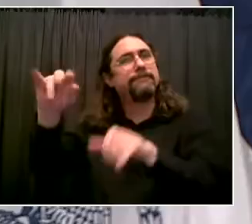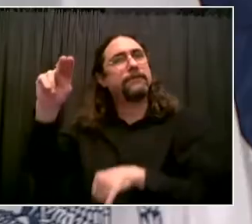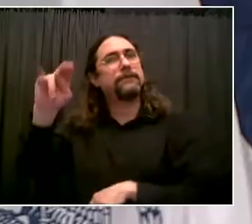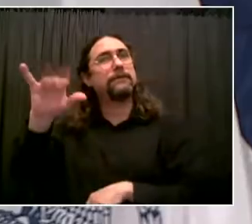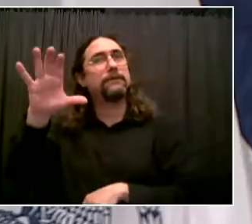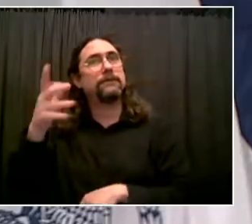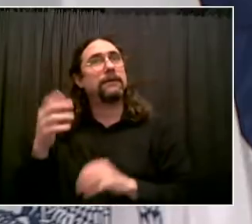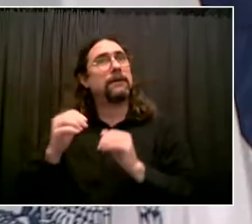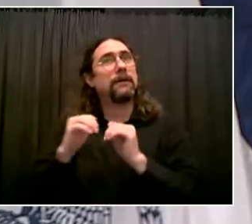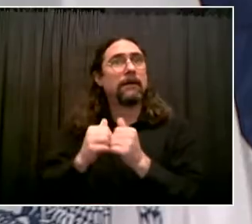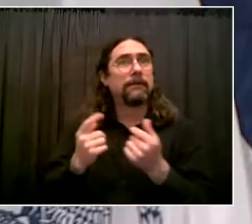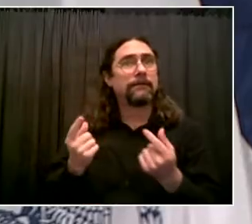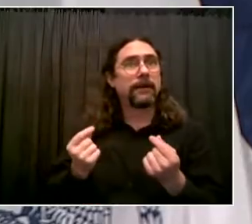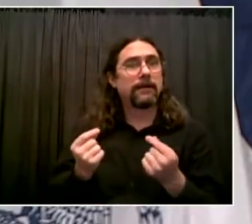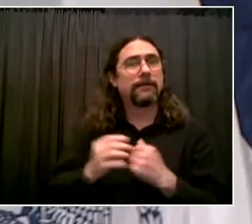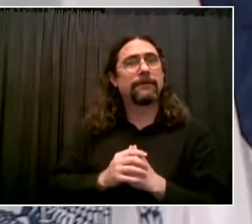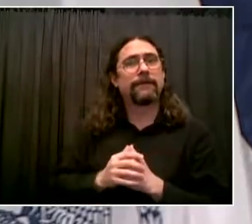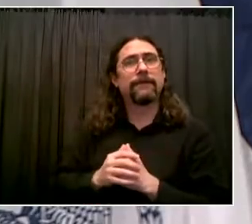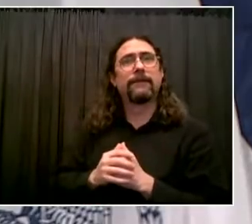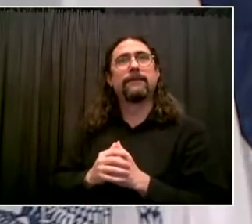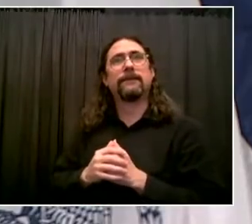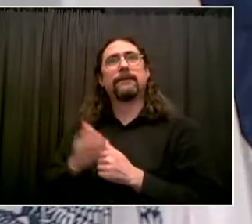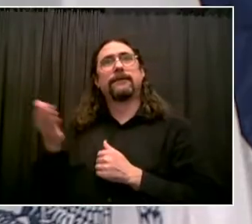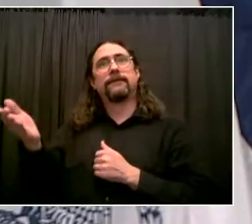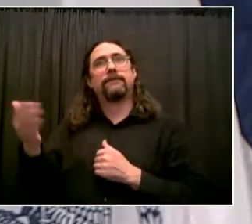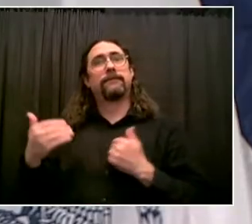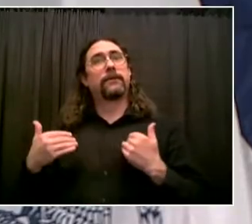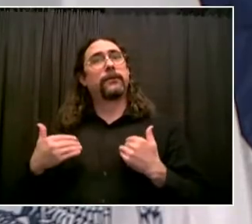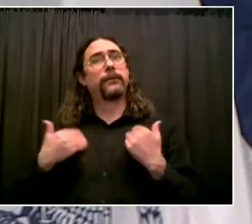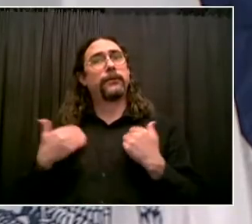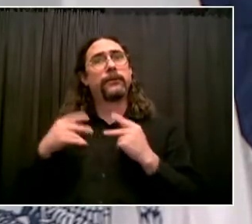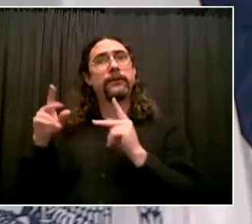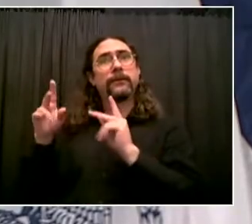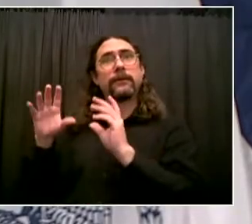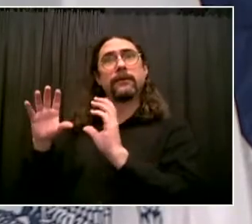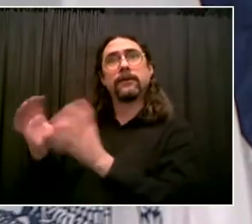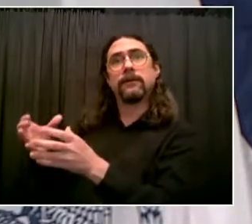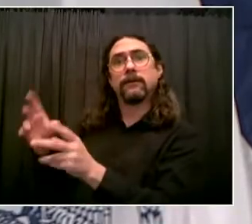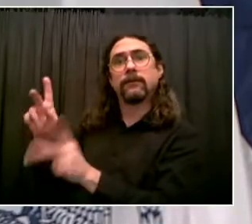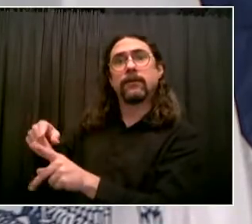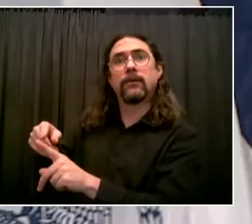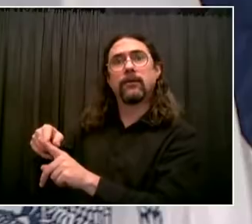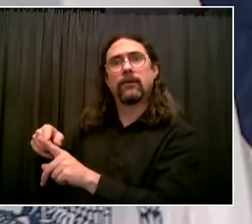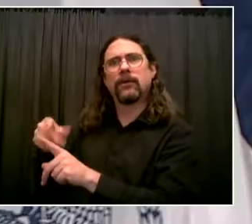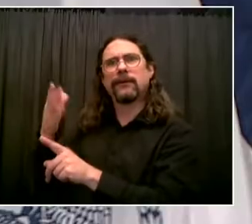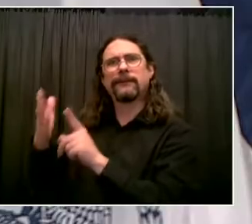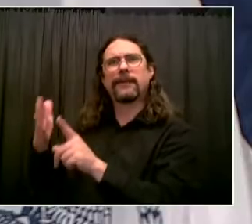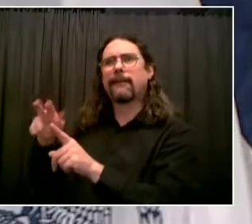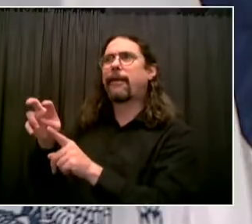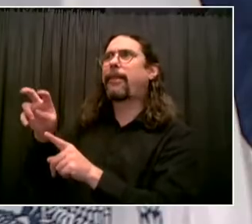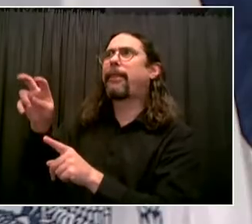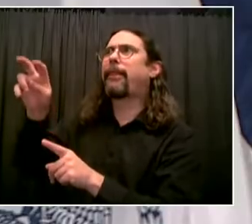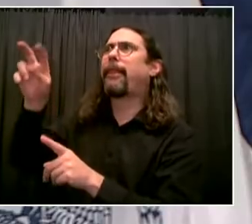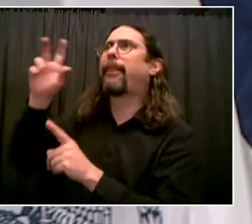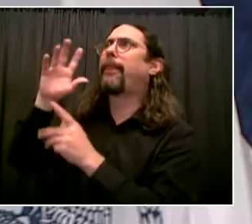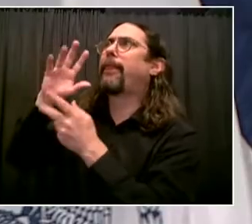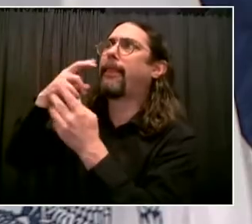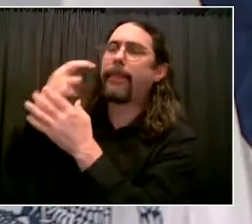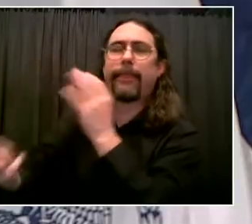COMMUNITY. IN THE MEODRN CONTEXT IIST THINGS LIKE IDENTIFYING A YOUNG PERSON IN NEED AND REALLY